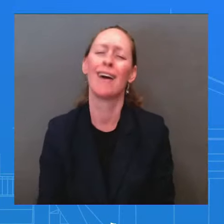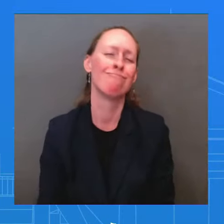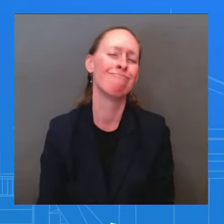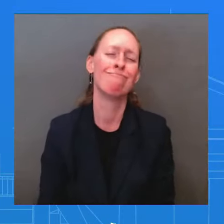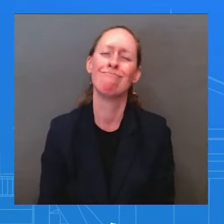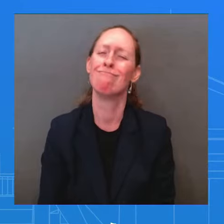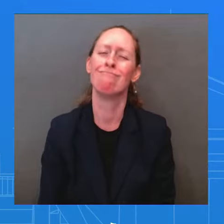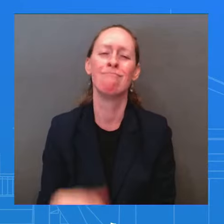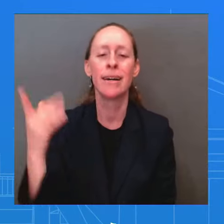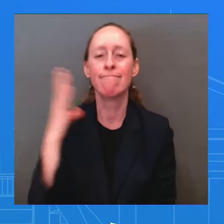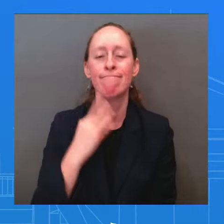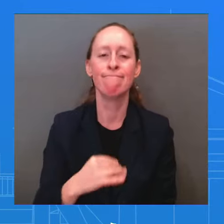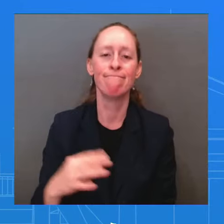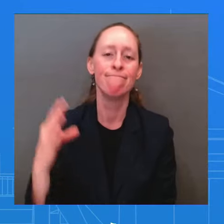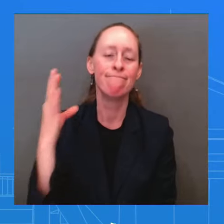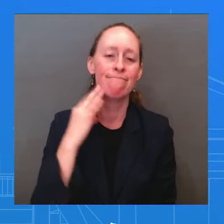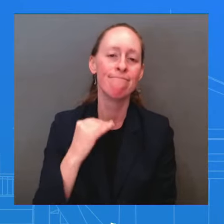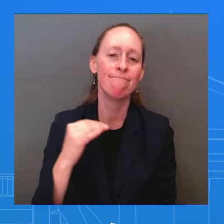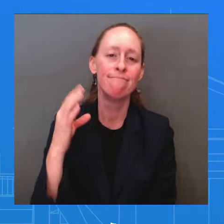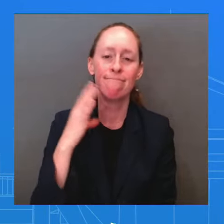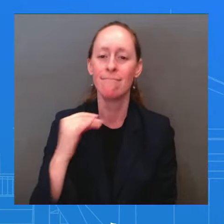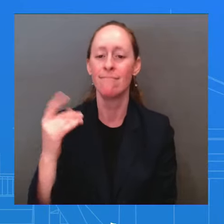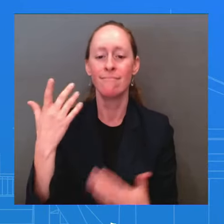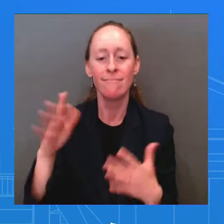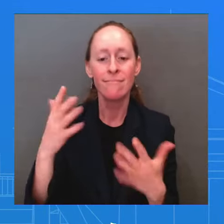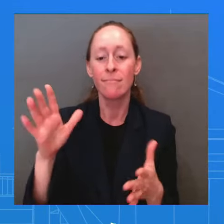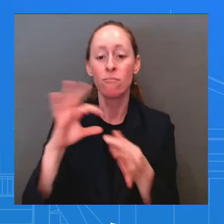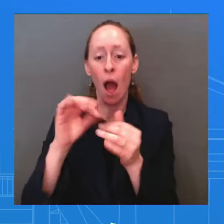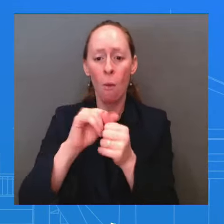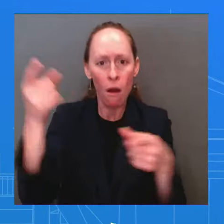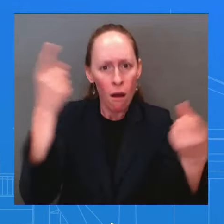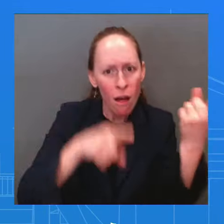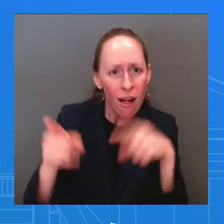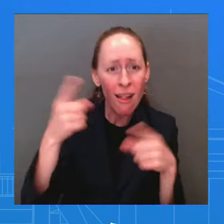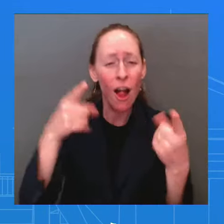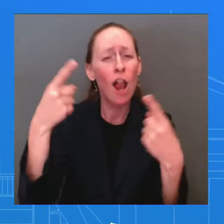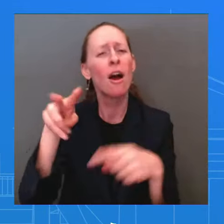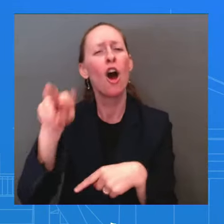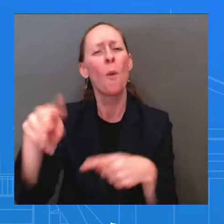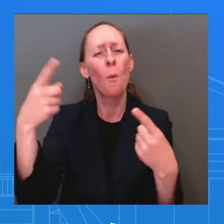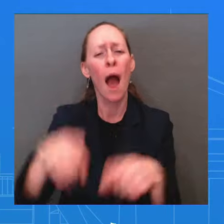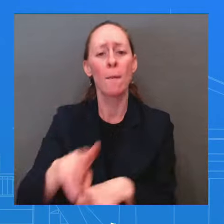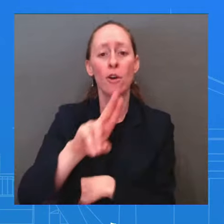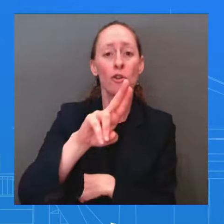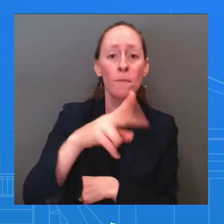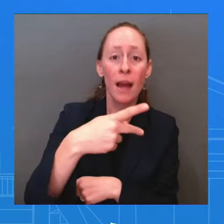We saw that with UPS and Teamsters. We saw that with other -- with the West Coast ports.